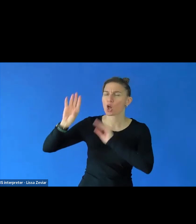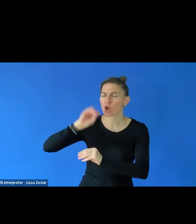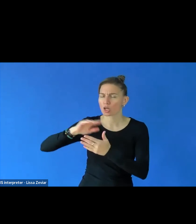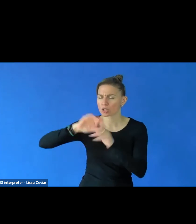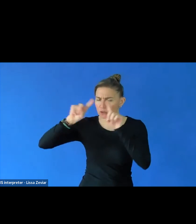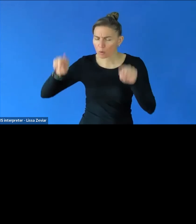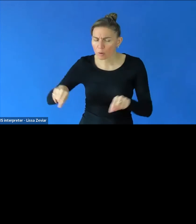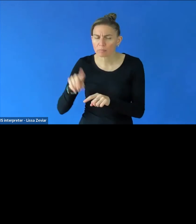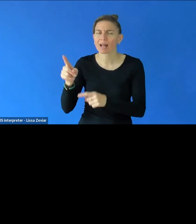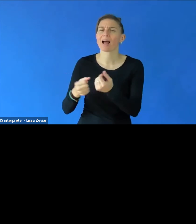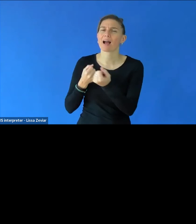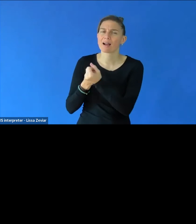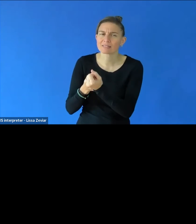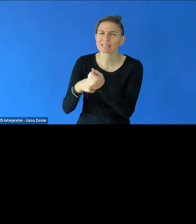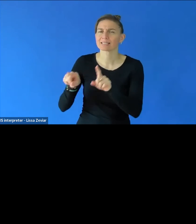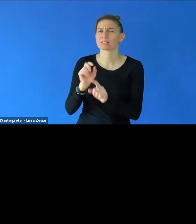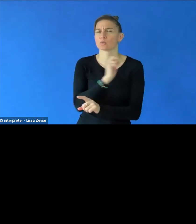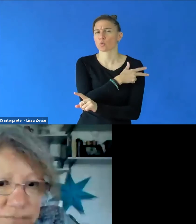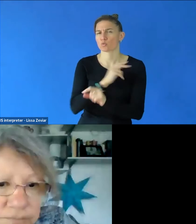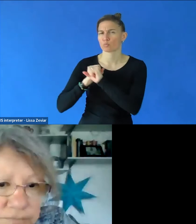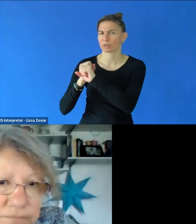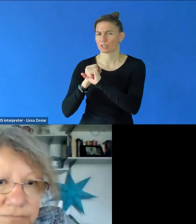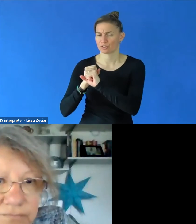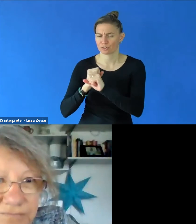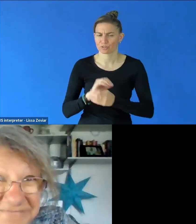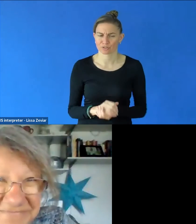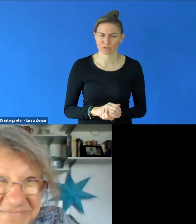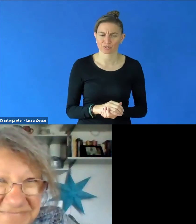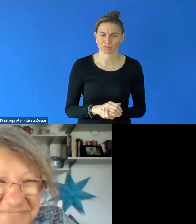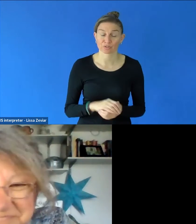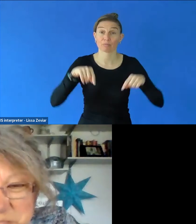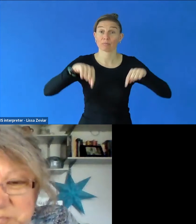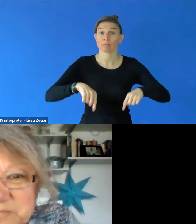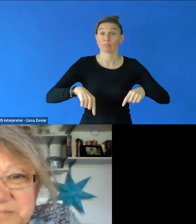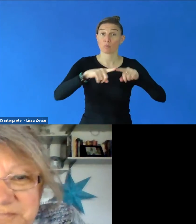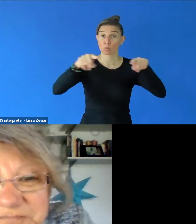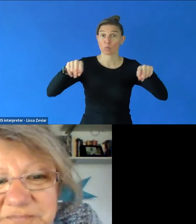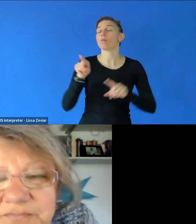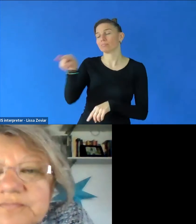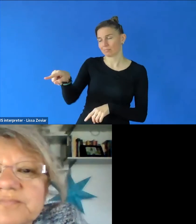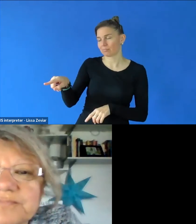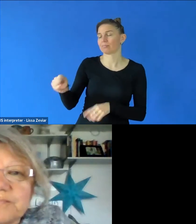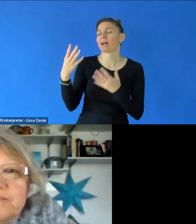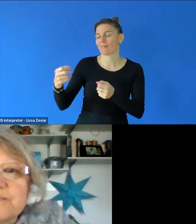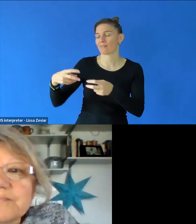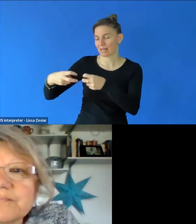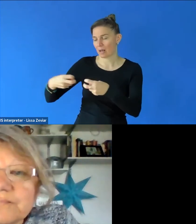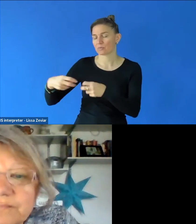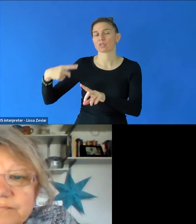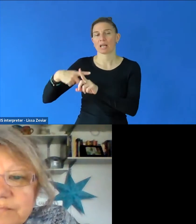for inclusive employment and social protection. In this room, there will be captioning and sign interpretation.